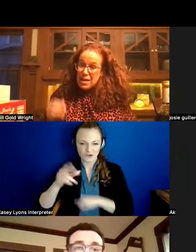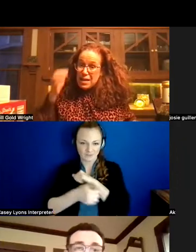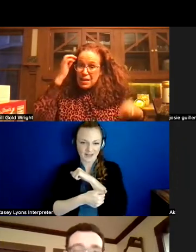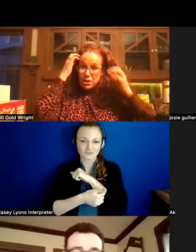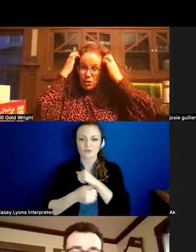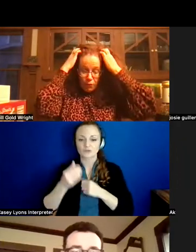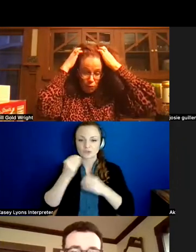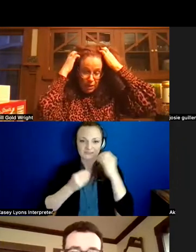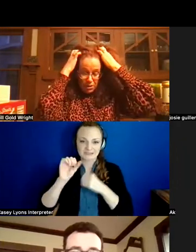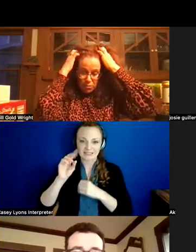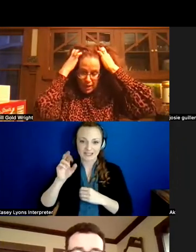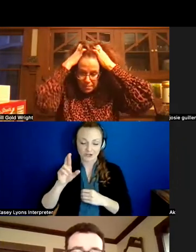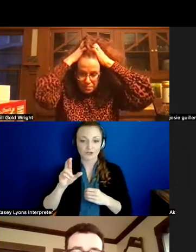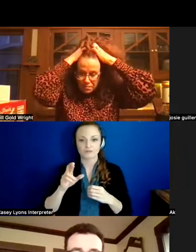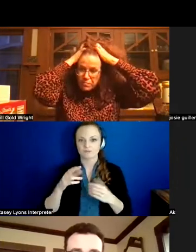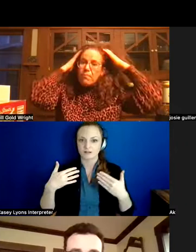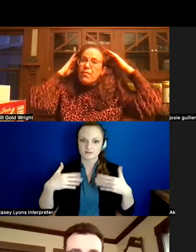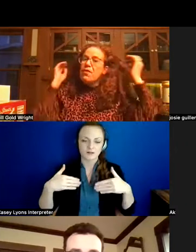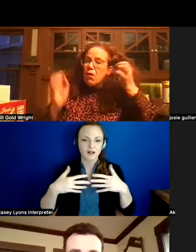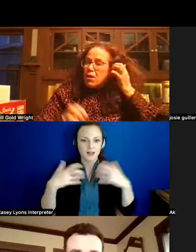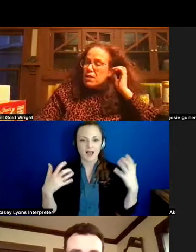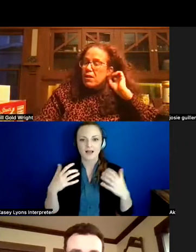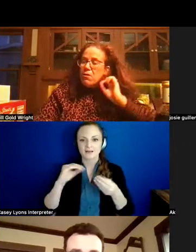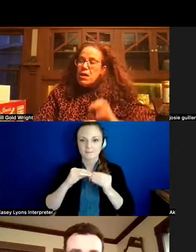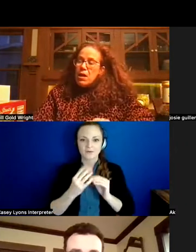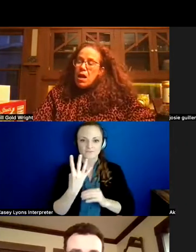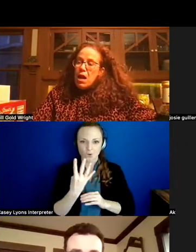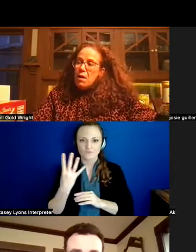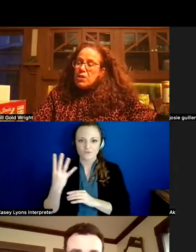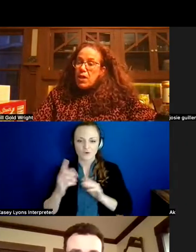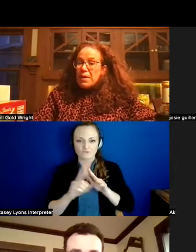19:38:31 So the 4 cups of wine there are also. 19:38:35 So that means that we say the blessing